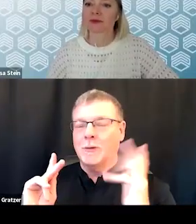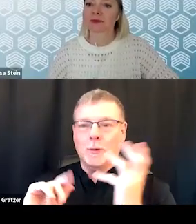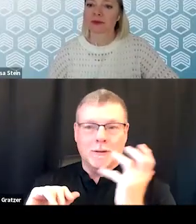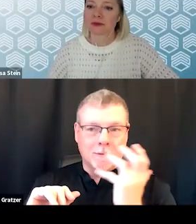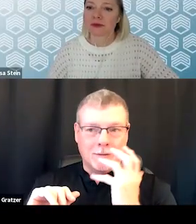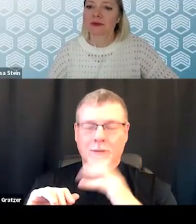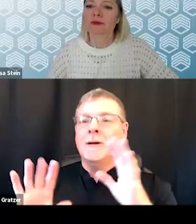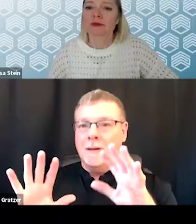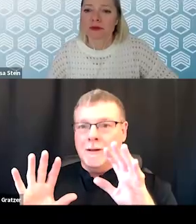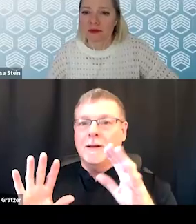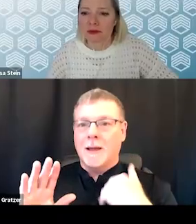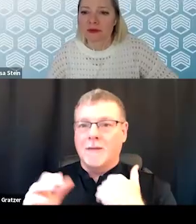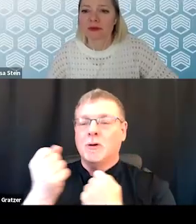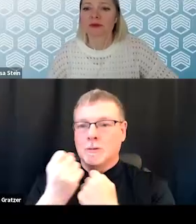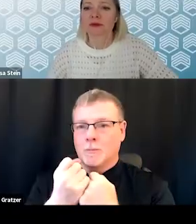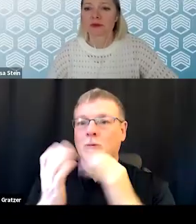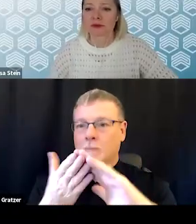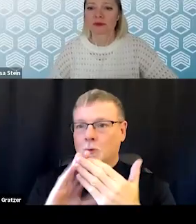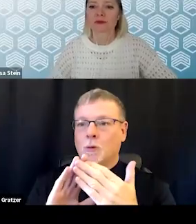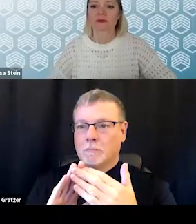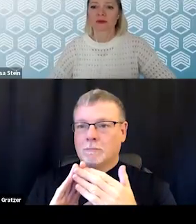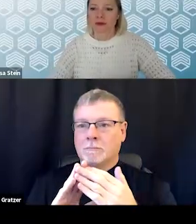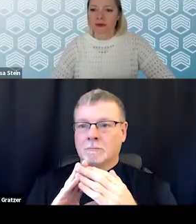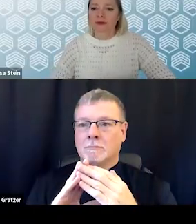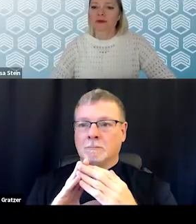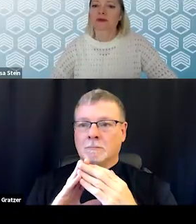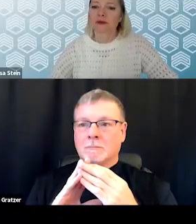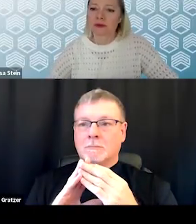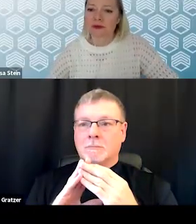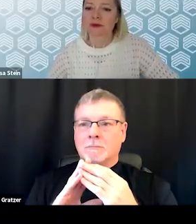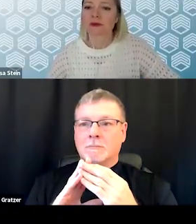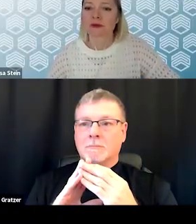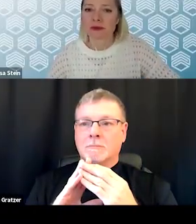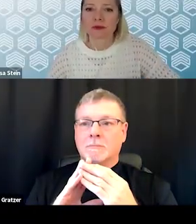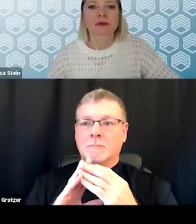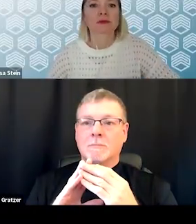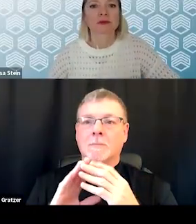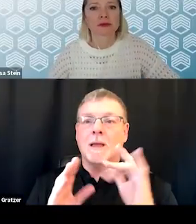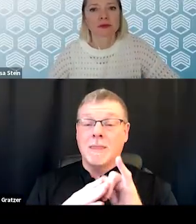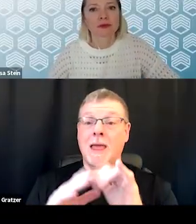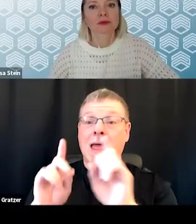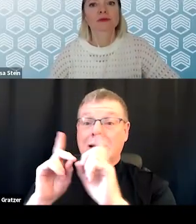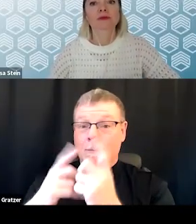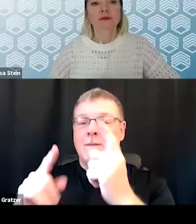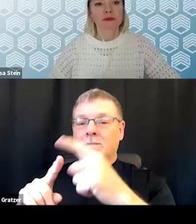to have the support of the community. Again, the department itself was created out of the recommendation of the task force,